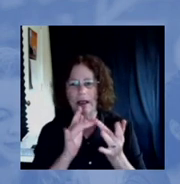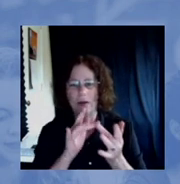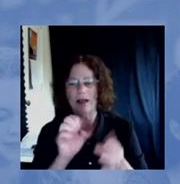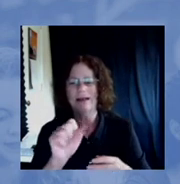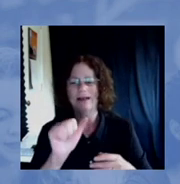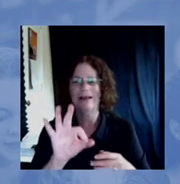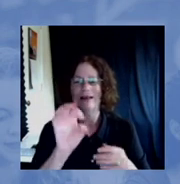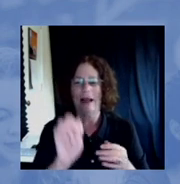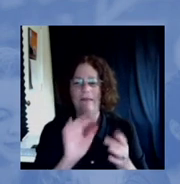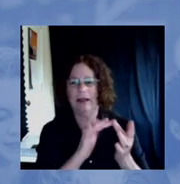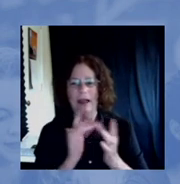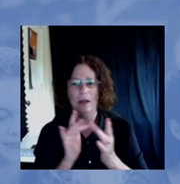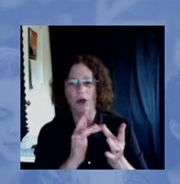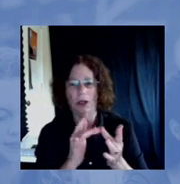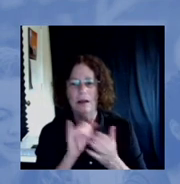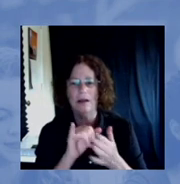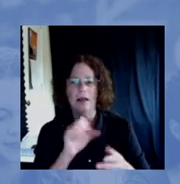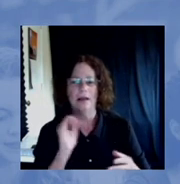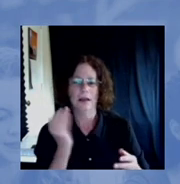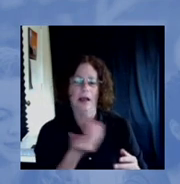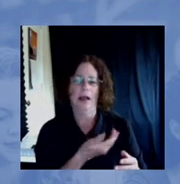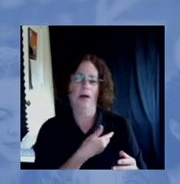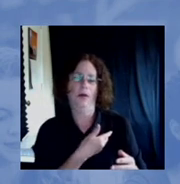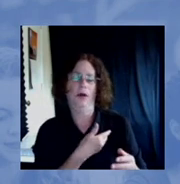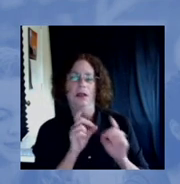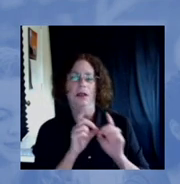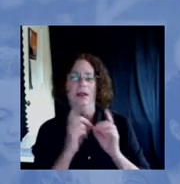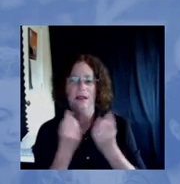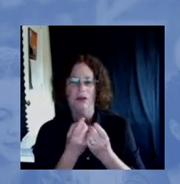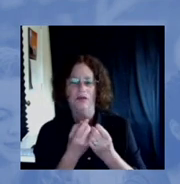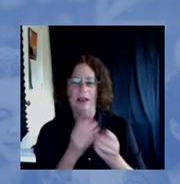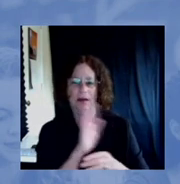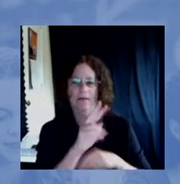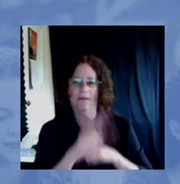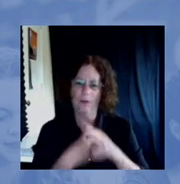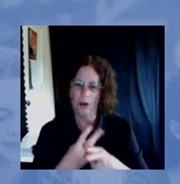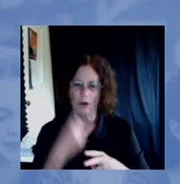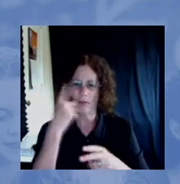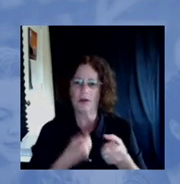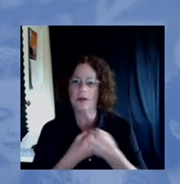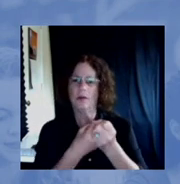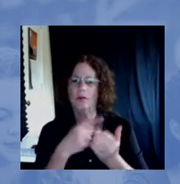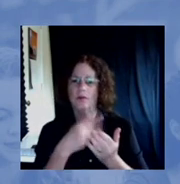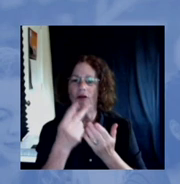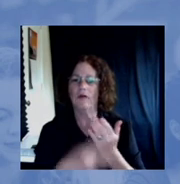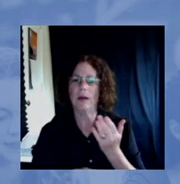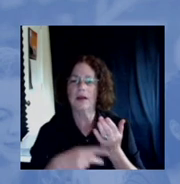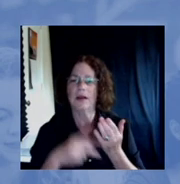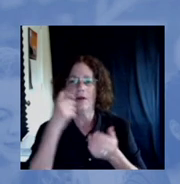AND THIS IS OUR DISTRICT'S VERSION OF SUPPORT PROGRAMS FOR EVERY SCHOOL PROFESSIONAL DEVELOPMENT